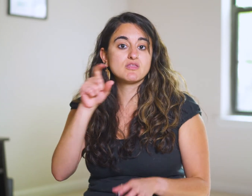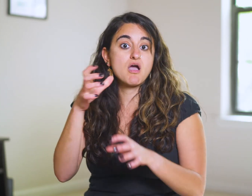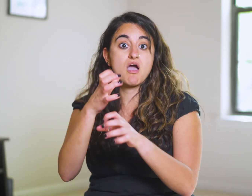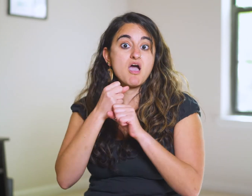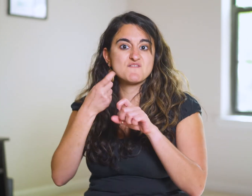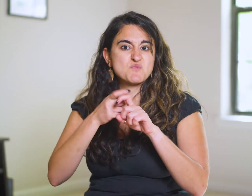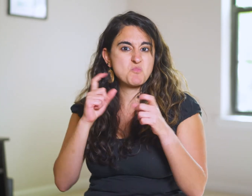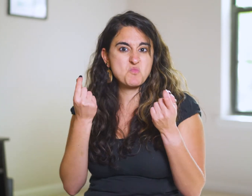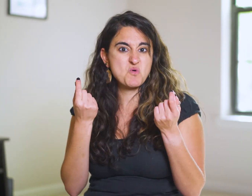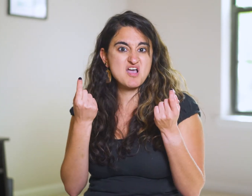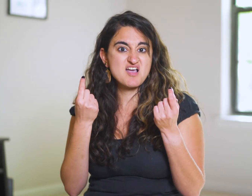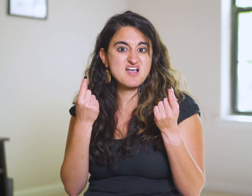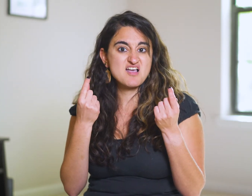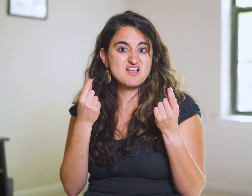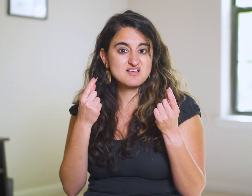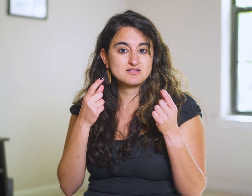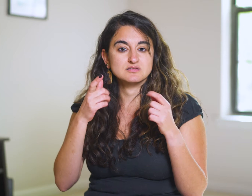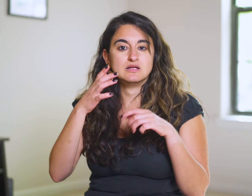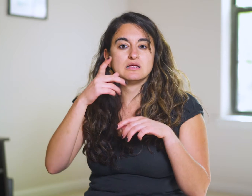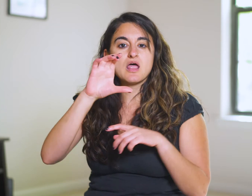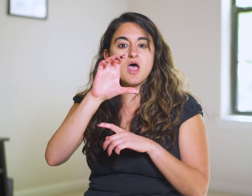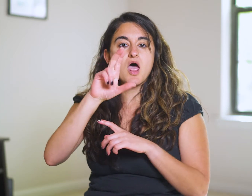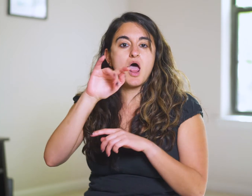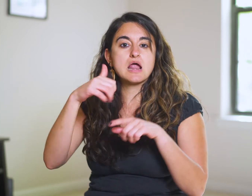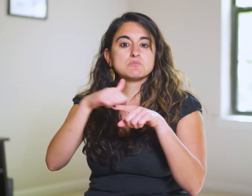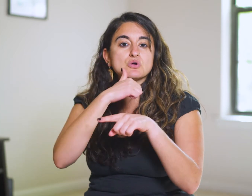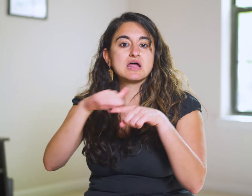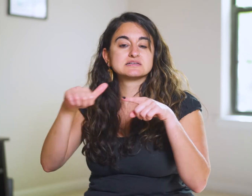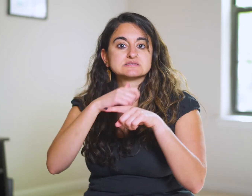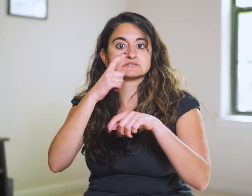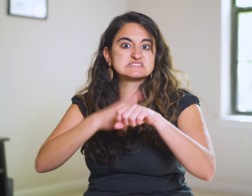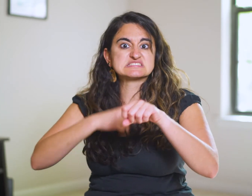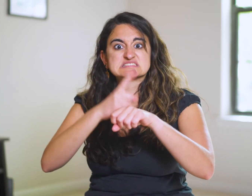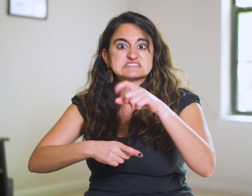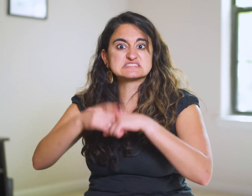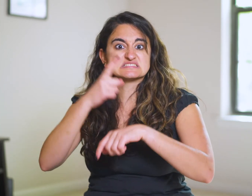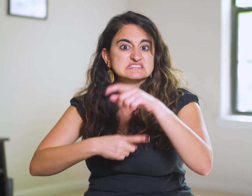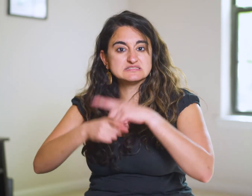they got from the cutting practices